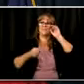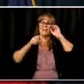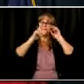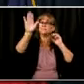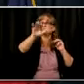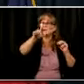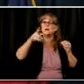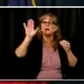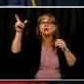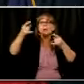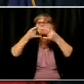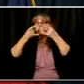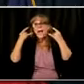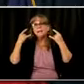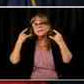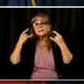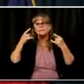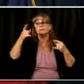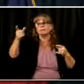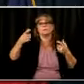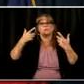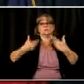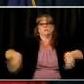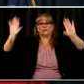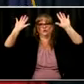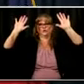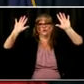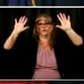yeah that's uh that's that's pending now so i think all of these are